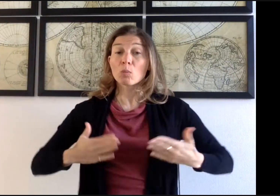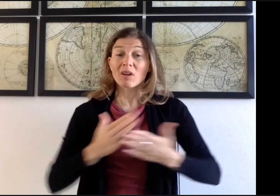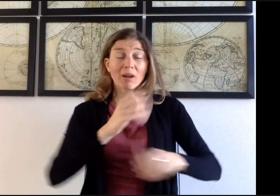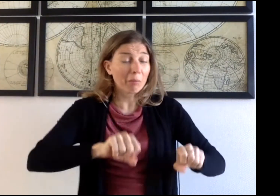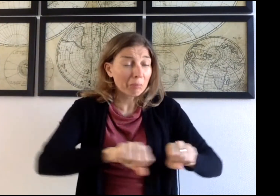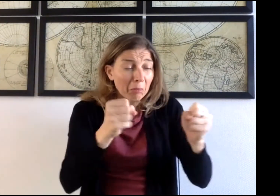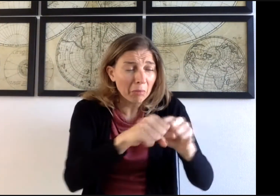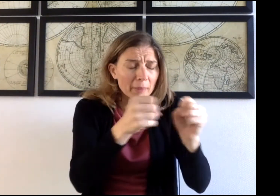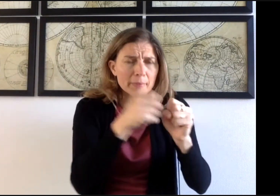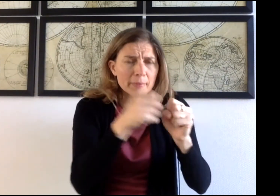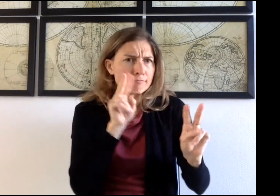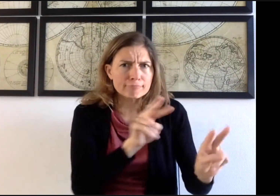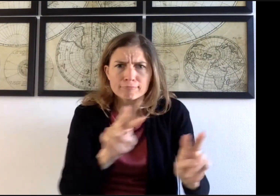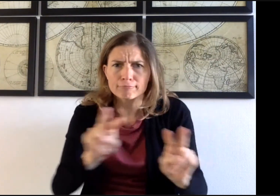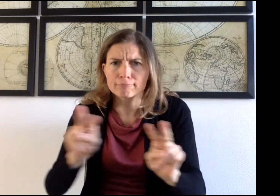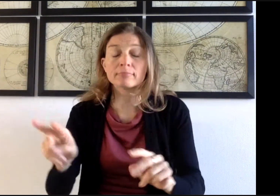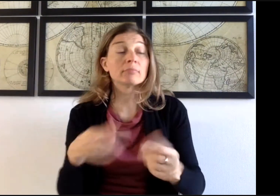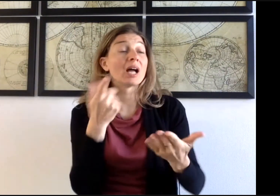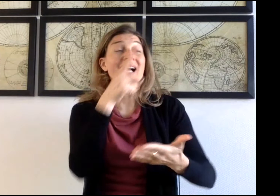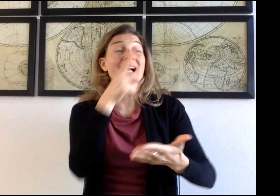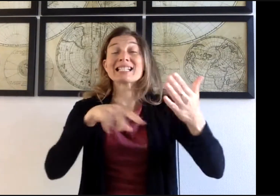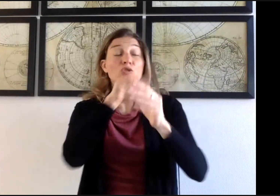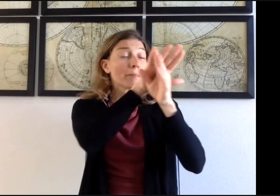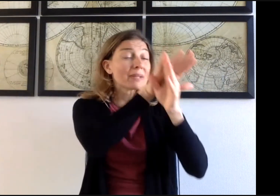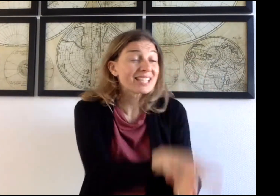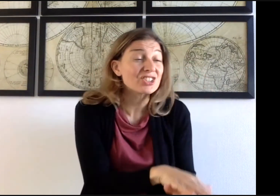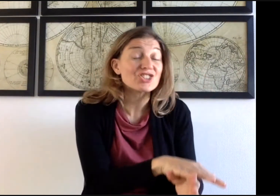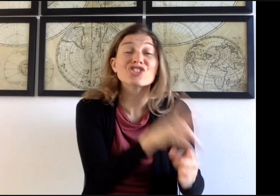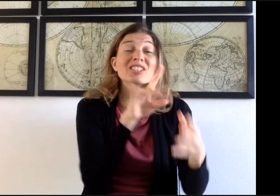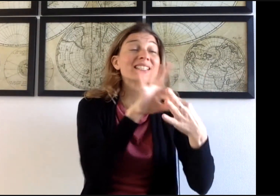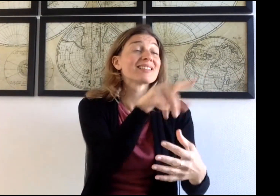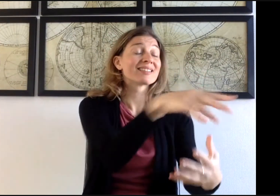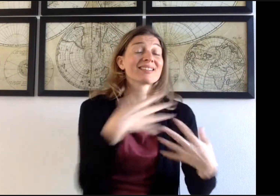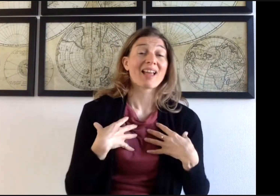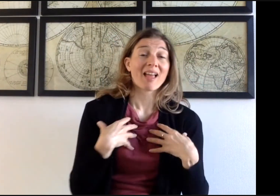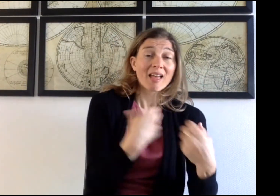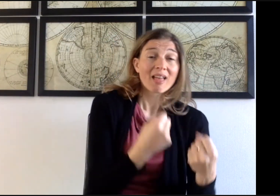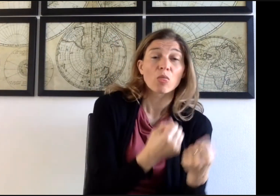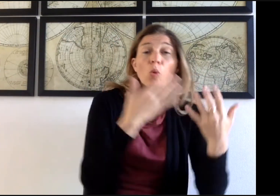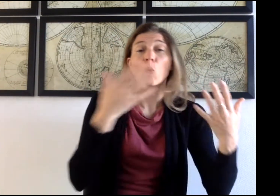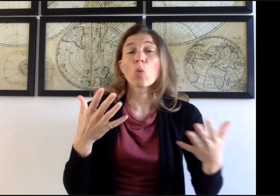either in discrimination in the face of health or social care services.